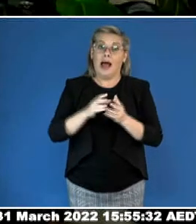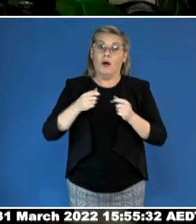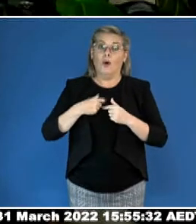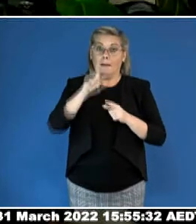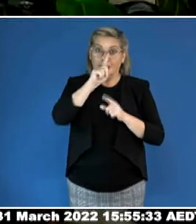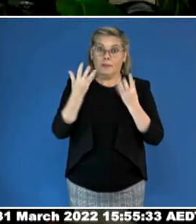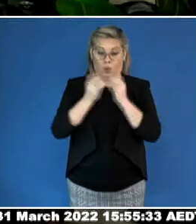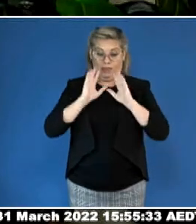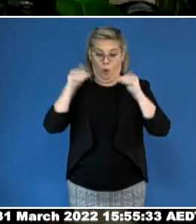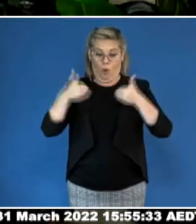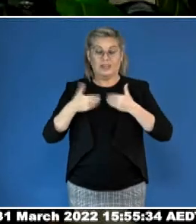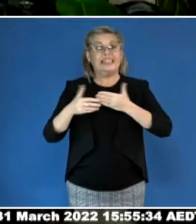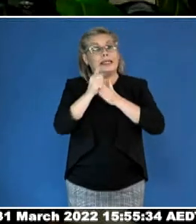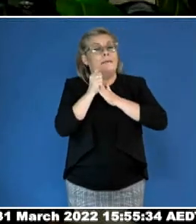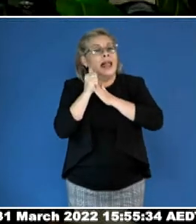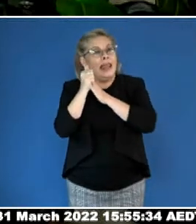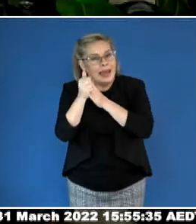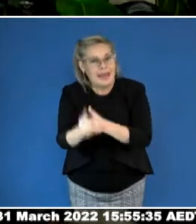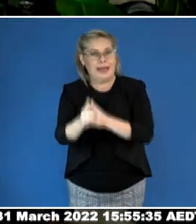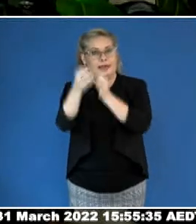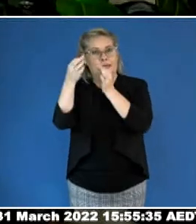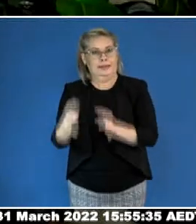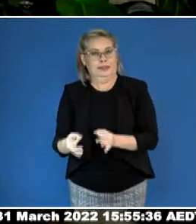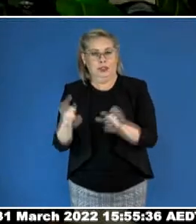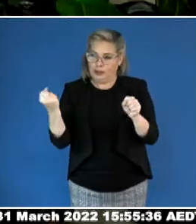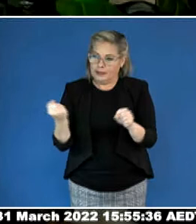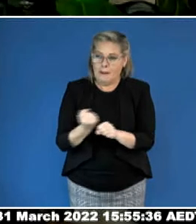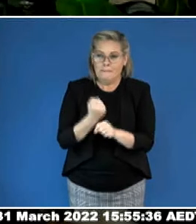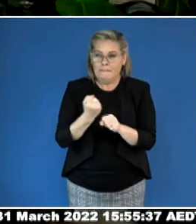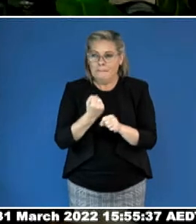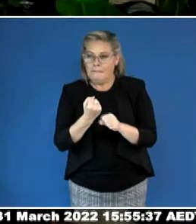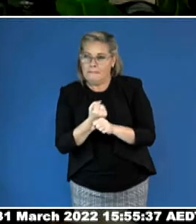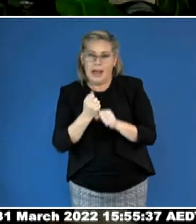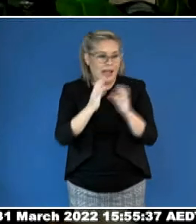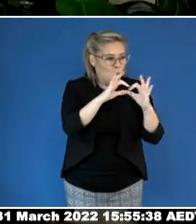system has failed us for generations and the importance of that system investing in